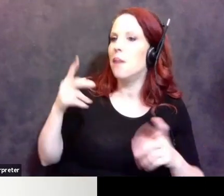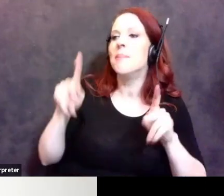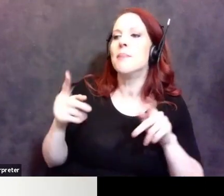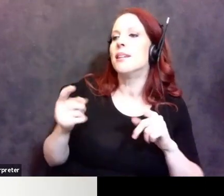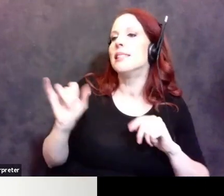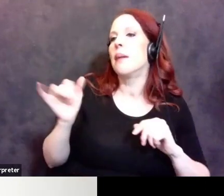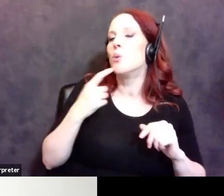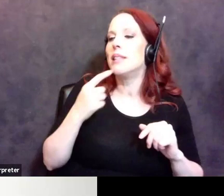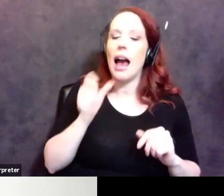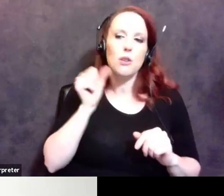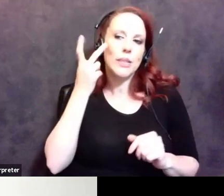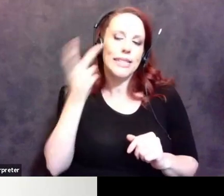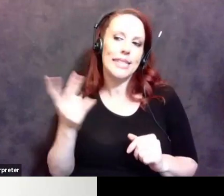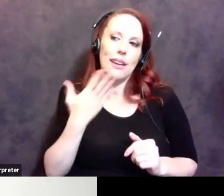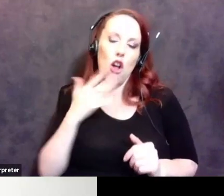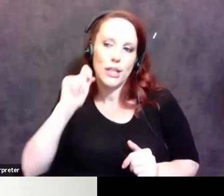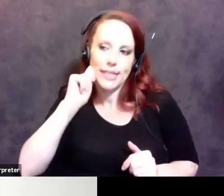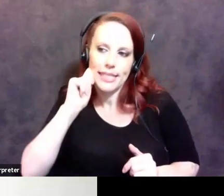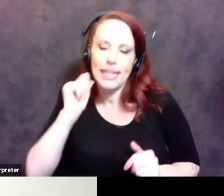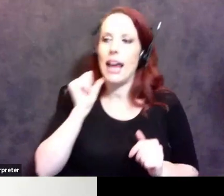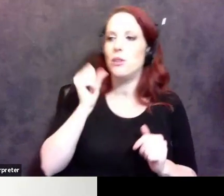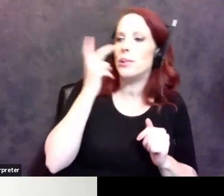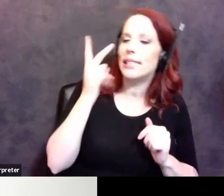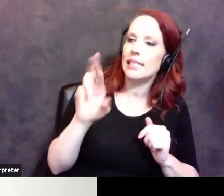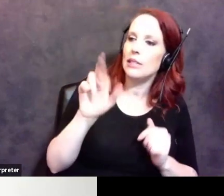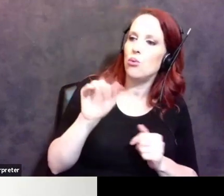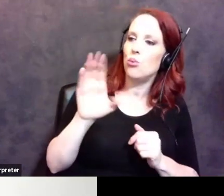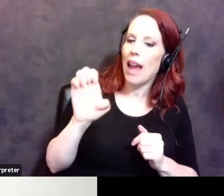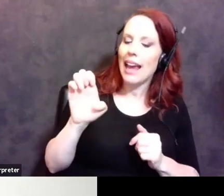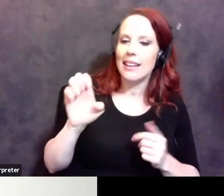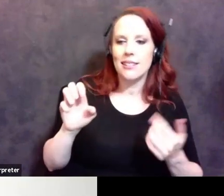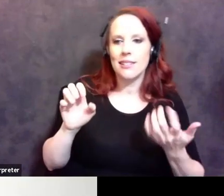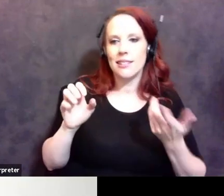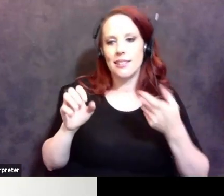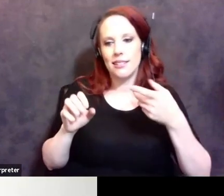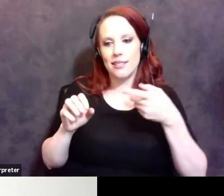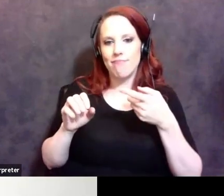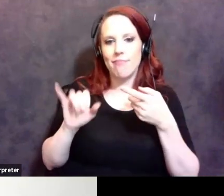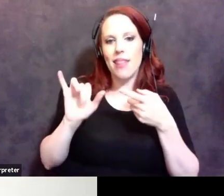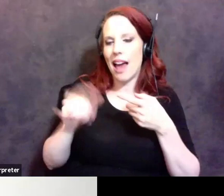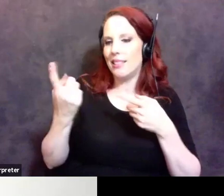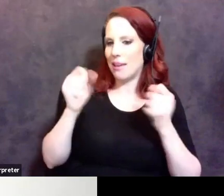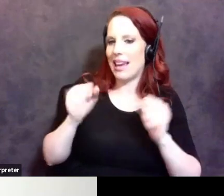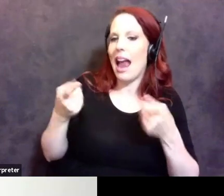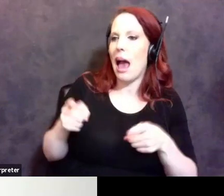don't see race. It is an invisiblization that can happen. It is a lack of recognition of